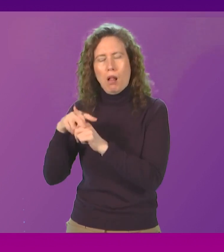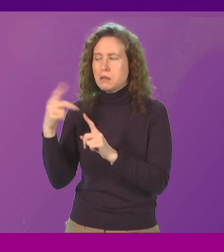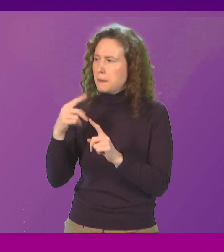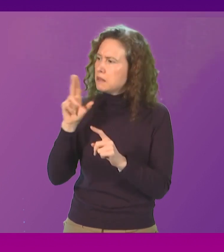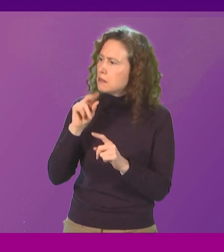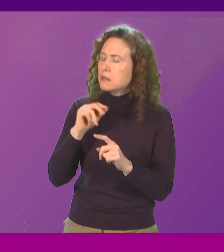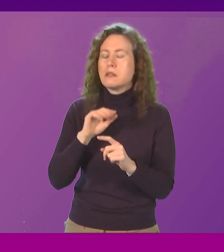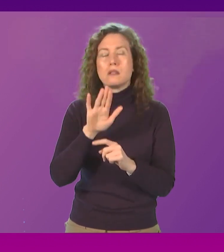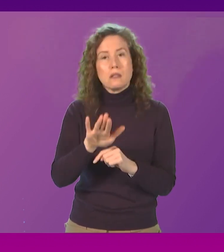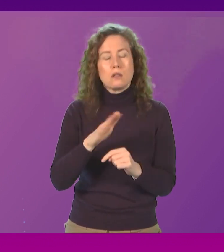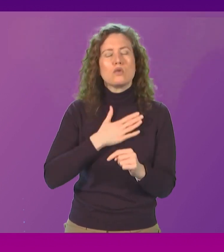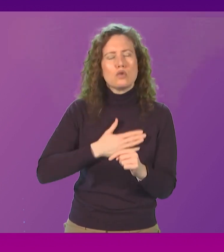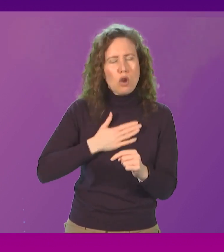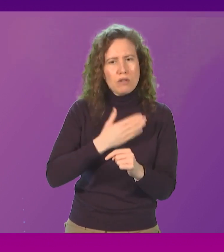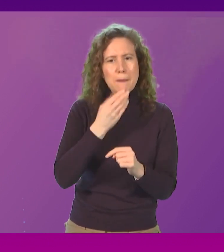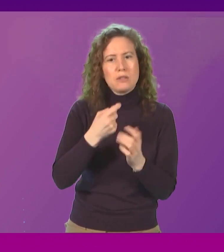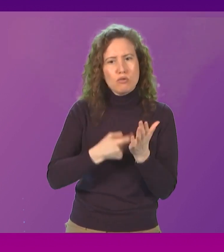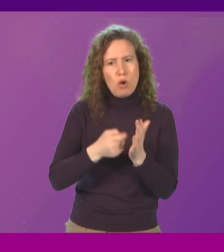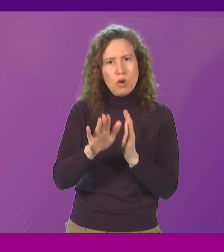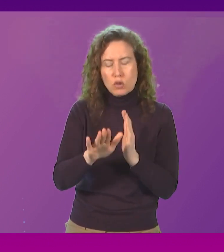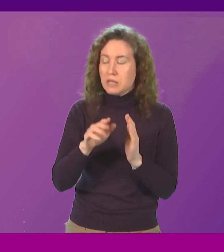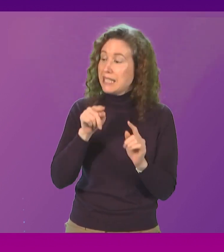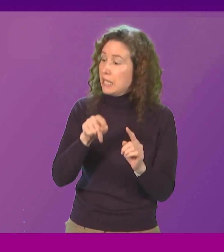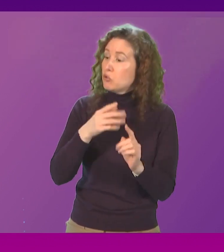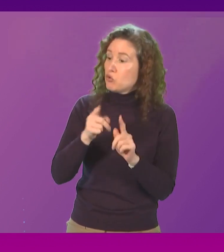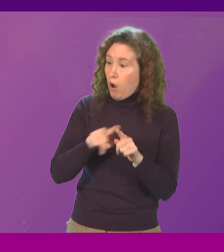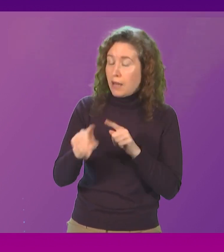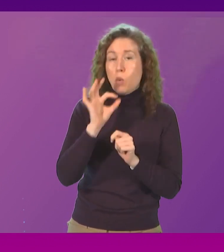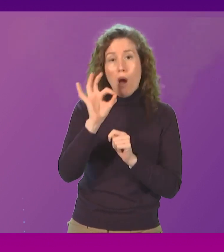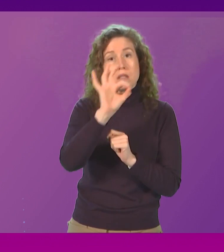Mr Ross is seeking to ask a question of the First Minister.